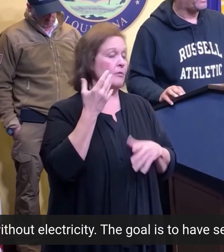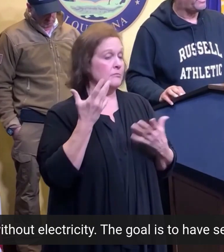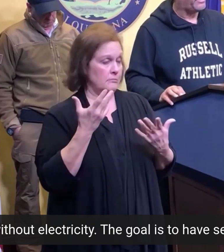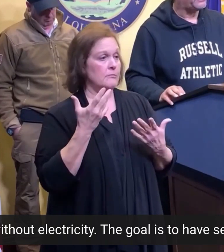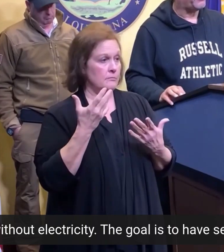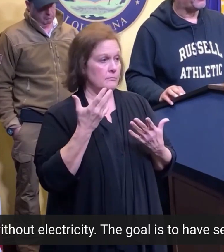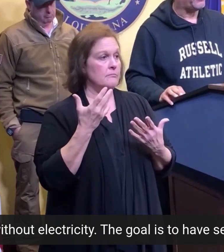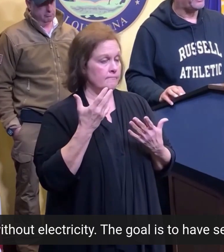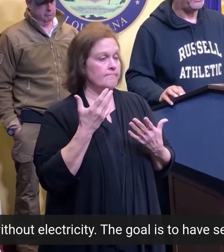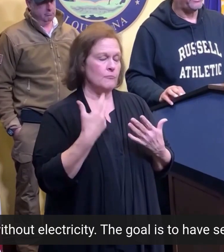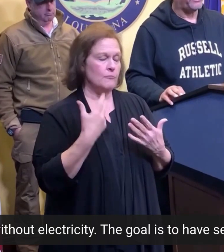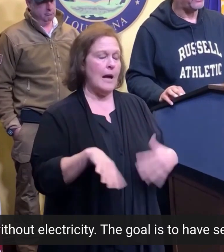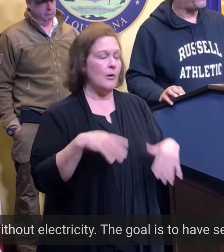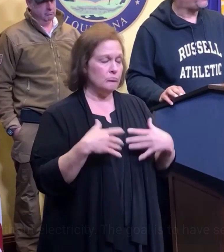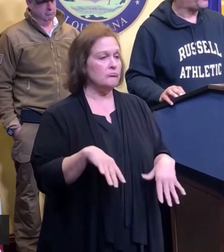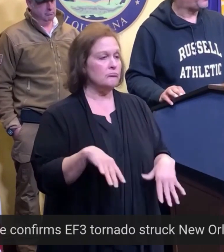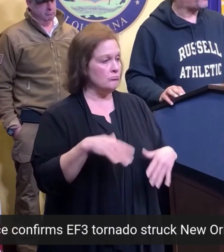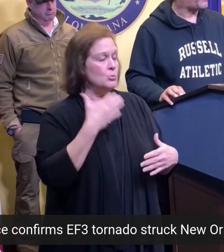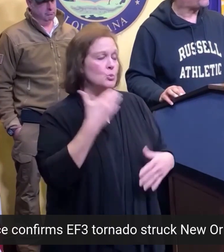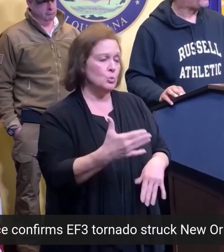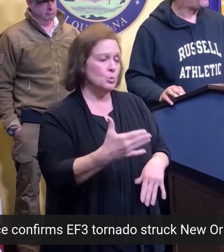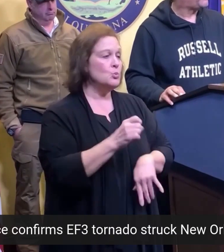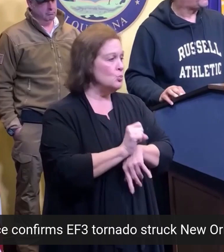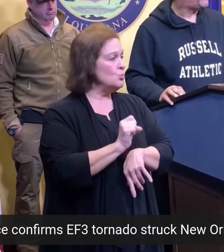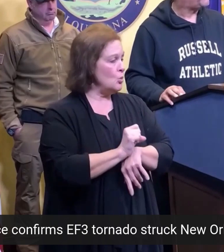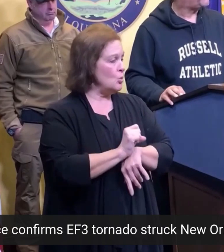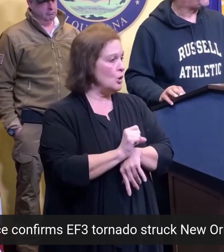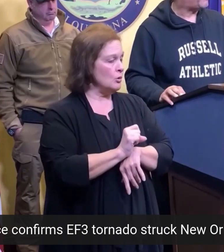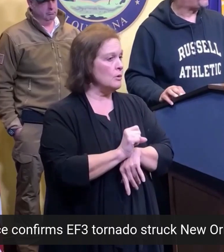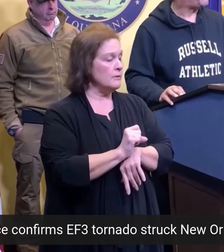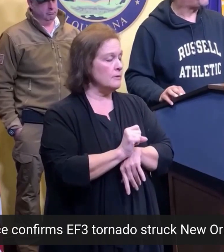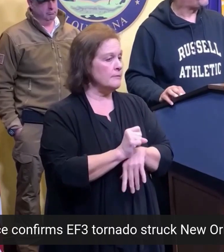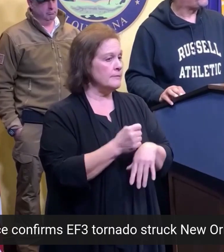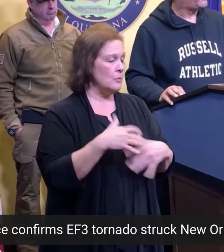the exemplary for those of you who have been around uh you know i've been through